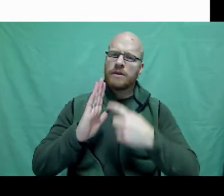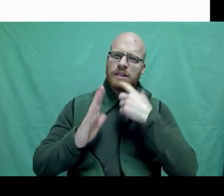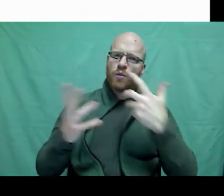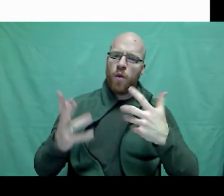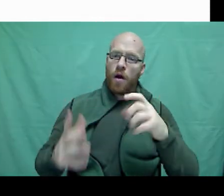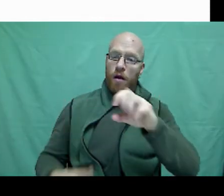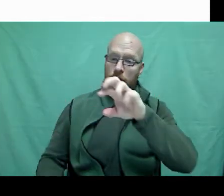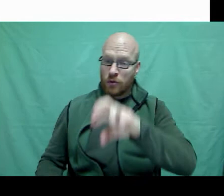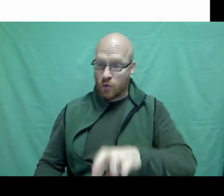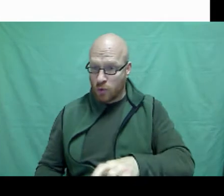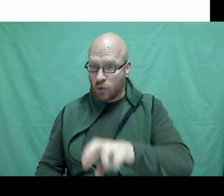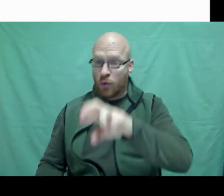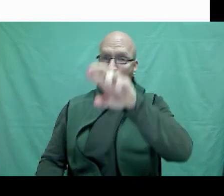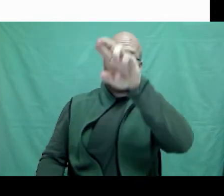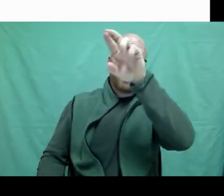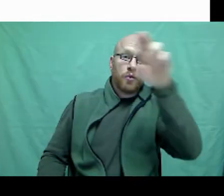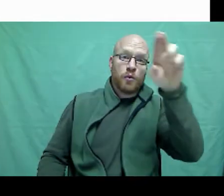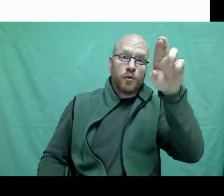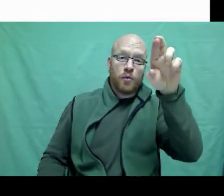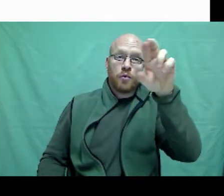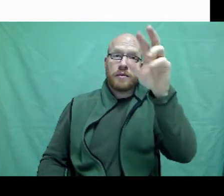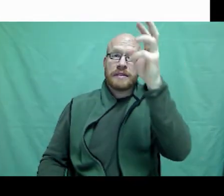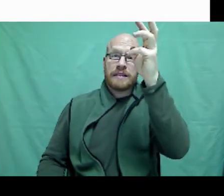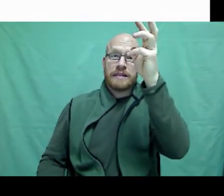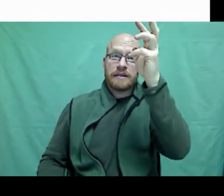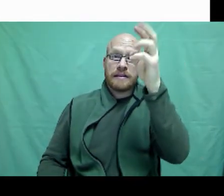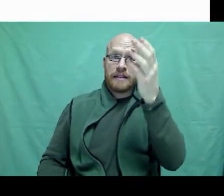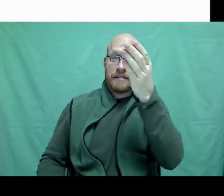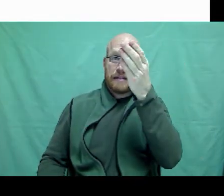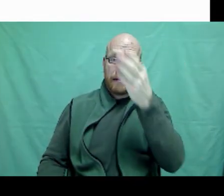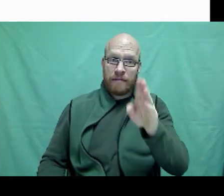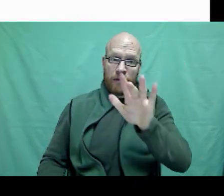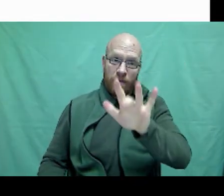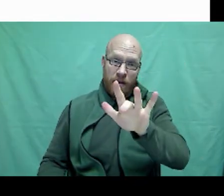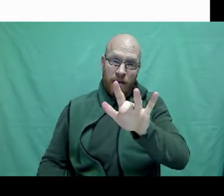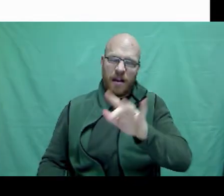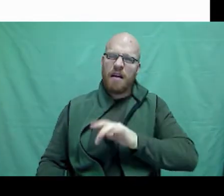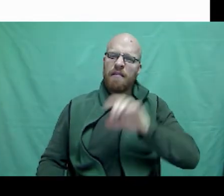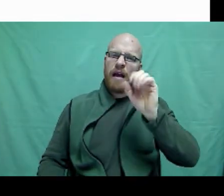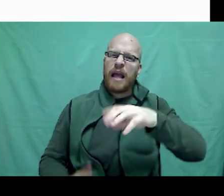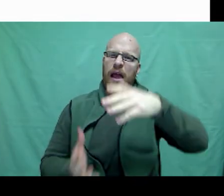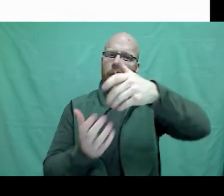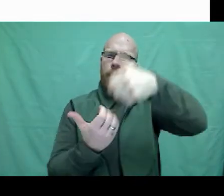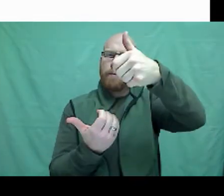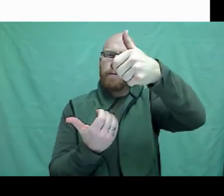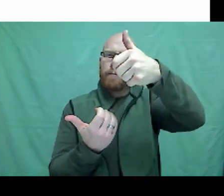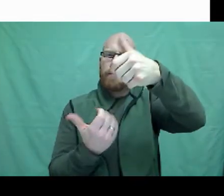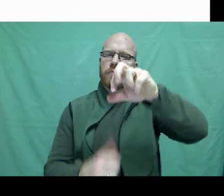And my rule says what? The square root of 16 divided by 25 is the same thing if I were